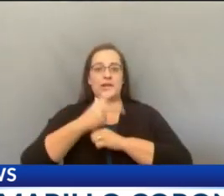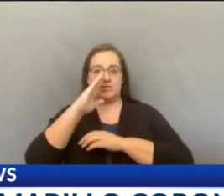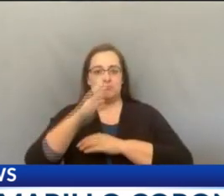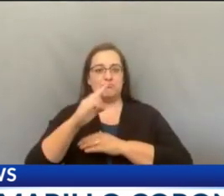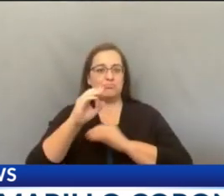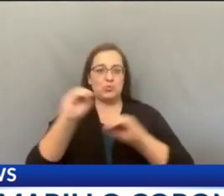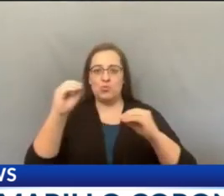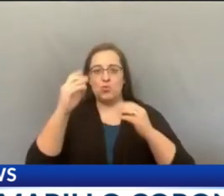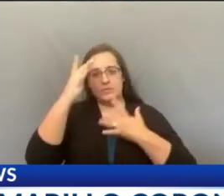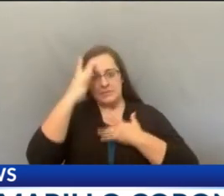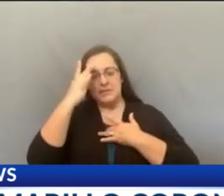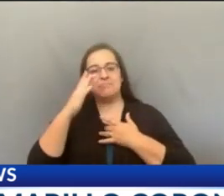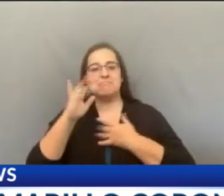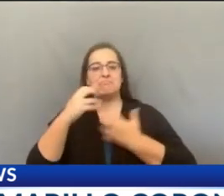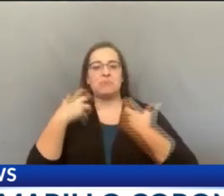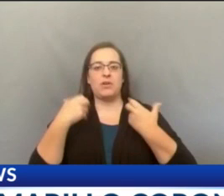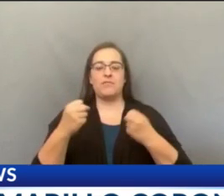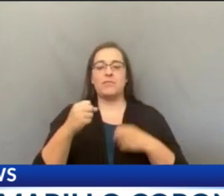WHO REQUIRED ADDITIONAL FEW DAYS